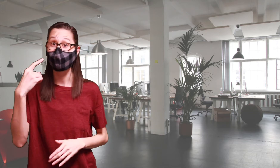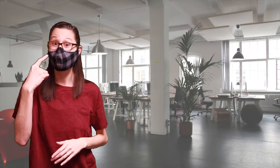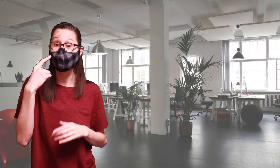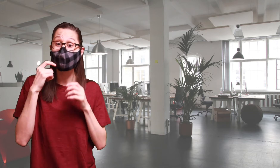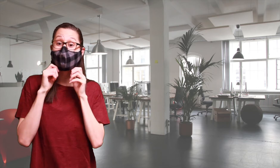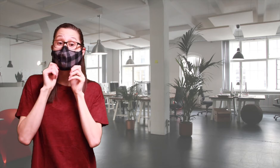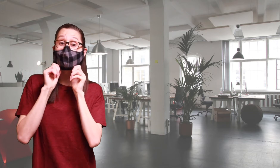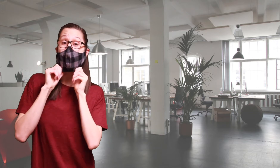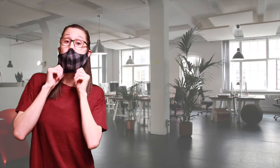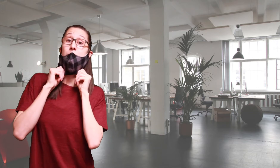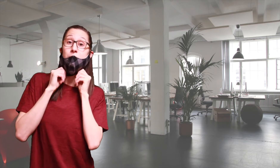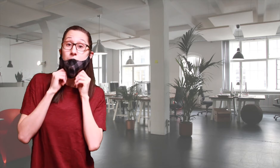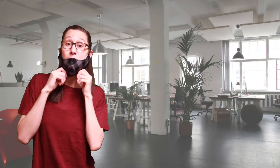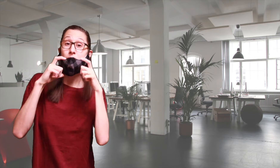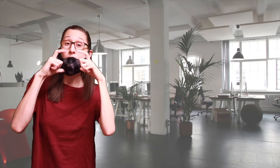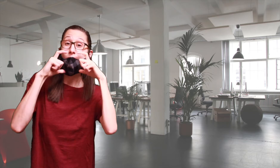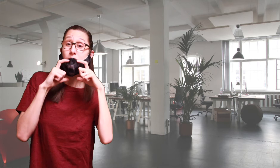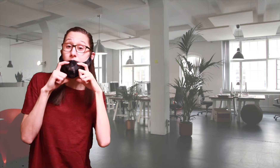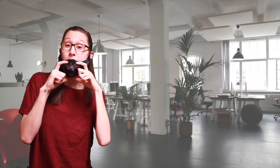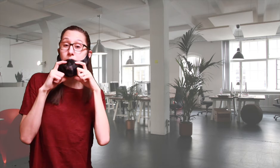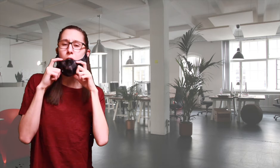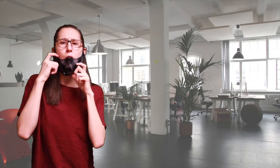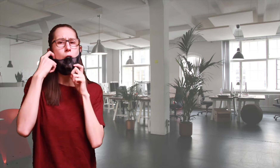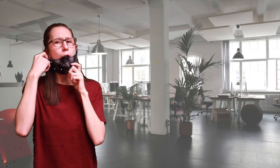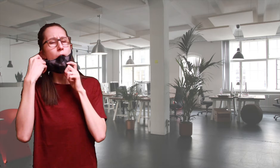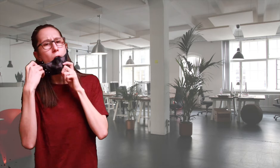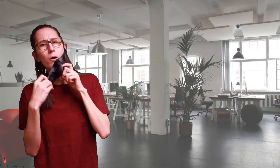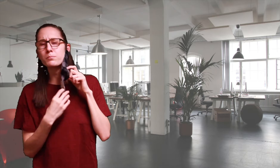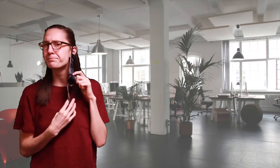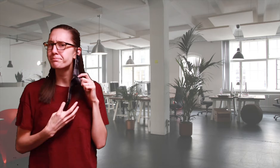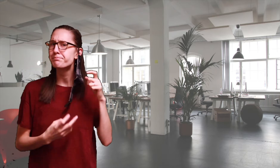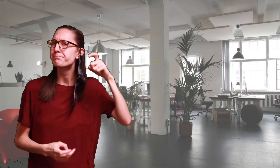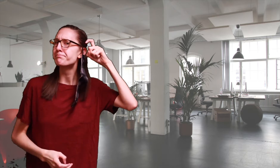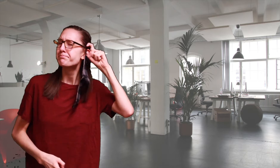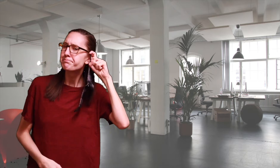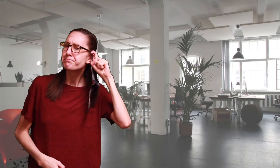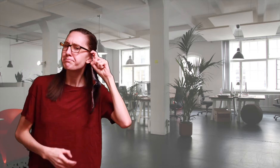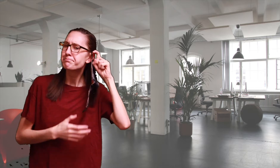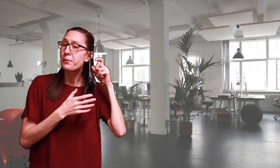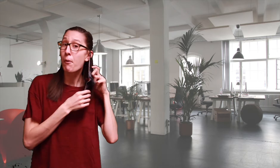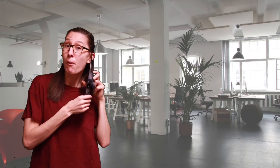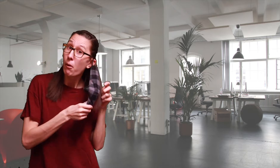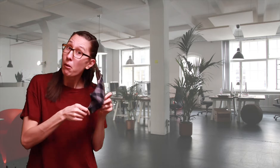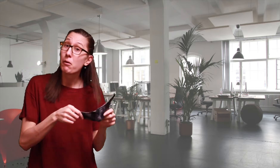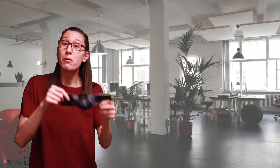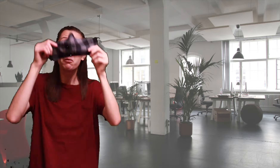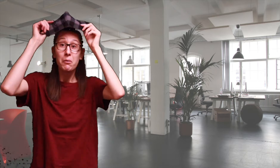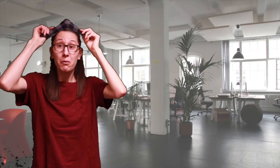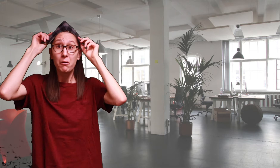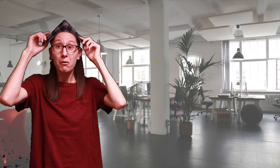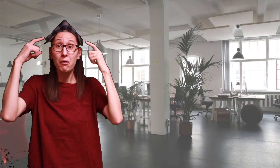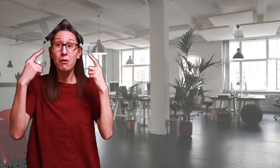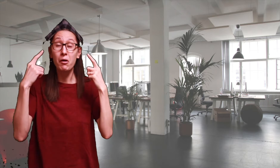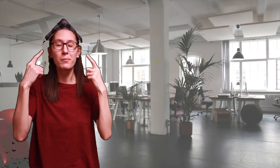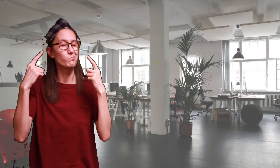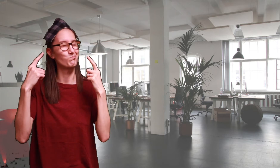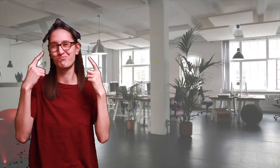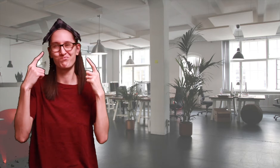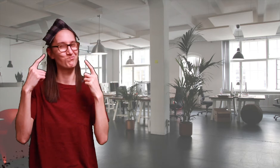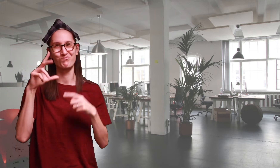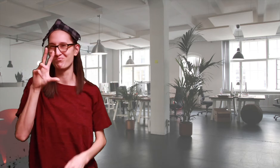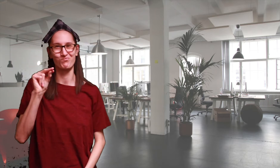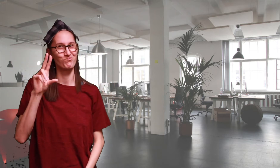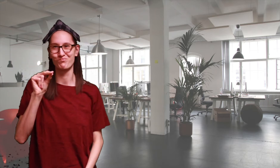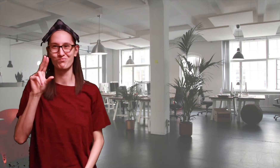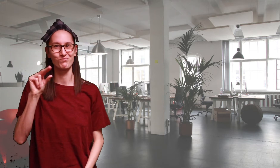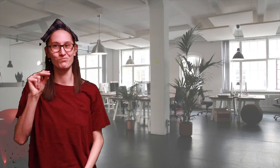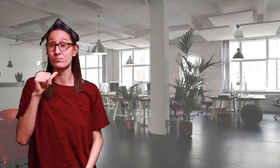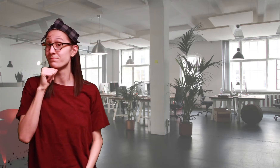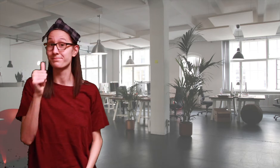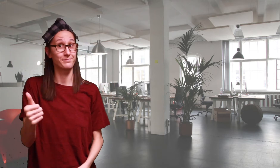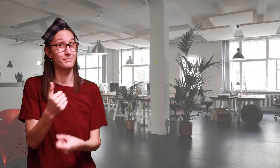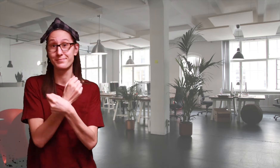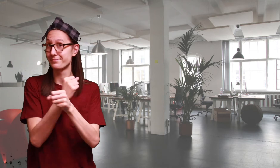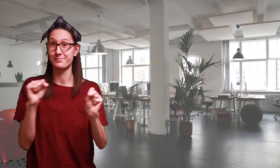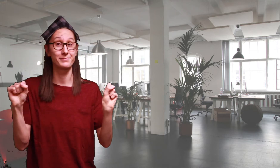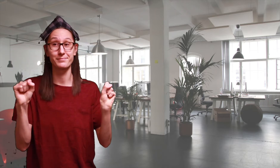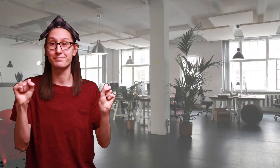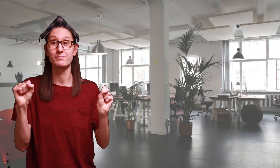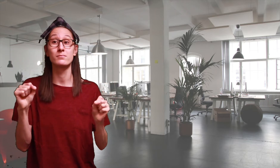Wearing your mask under your nose, on one ear, or on your head is not safe